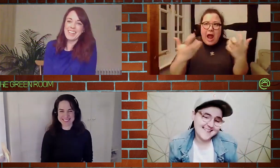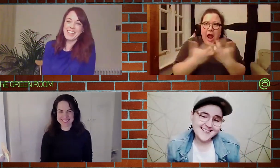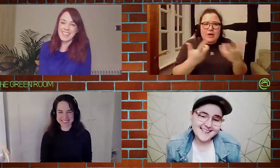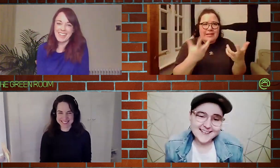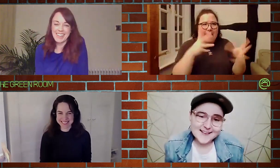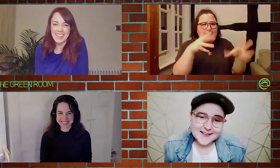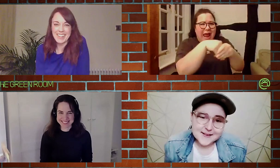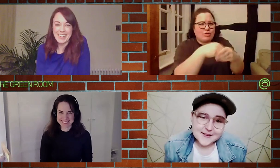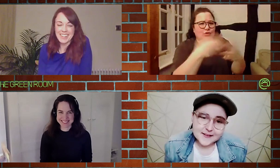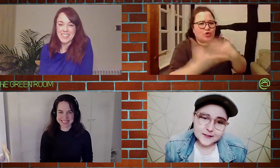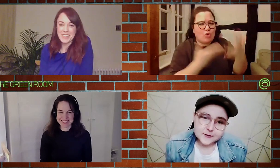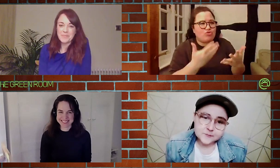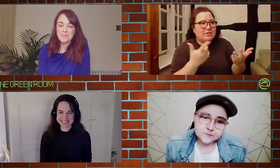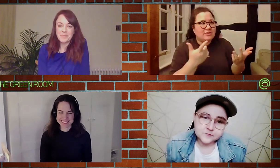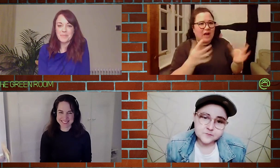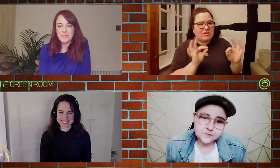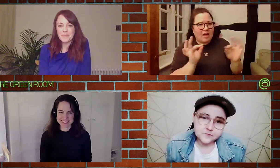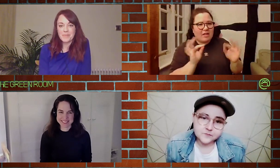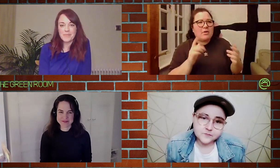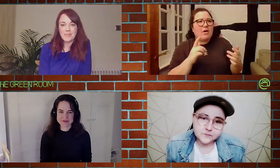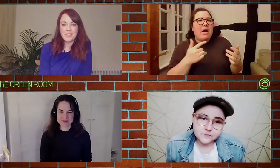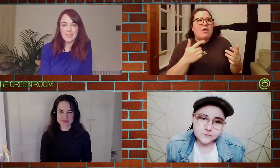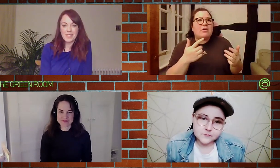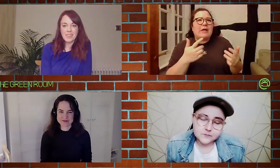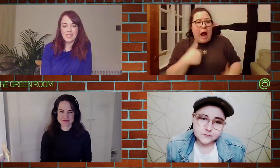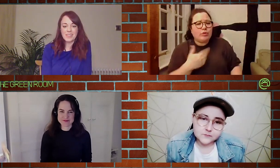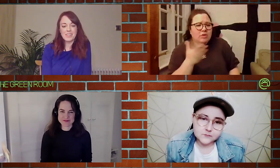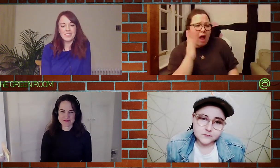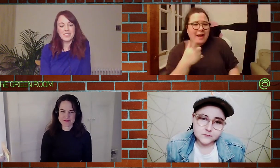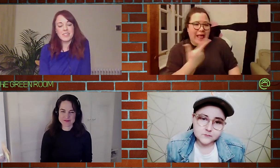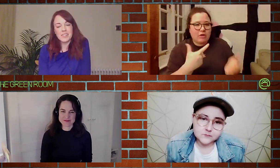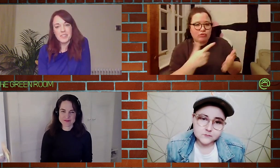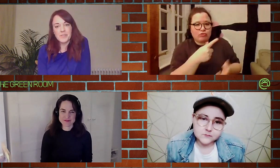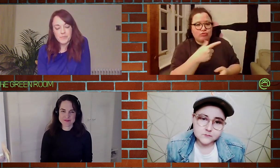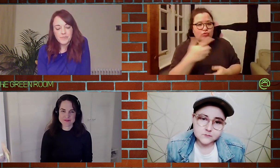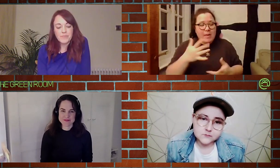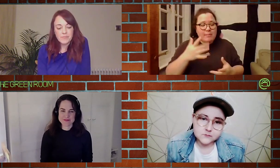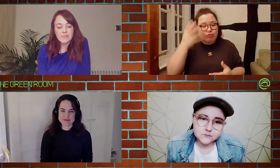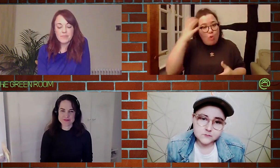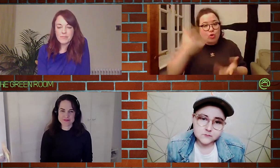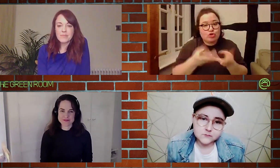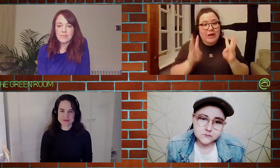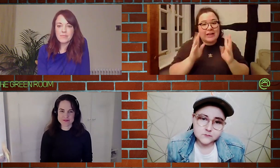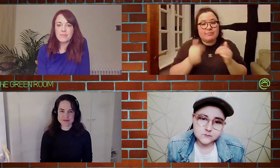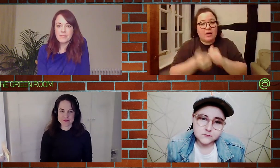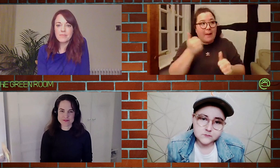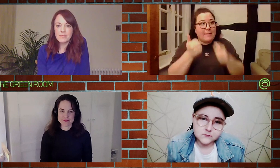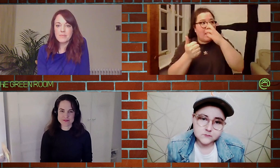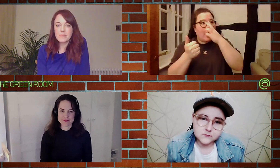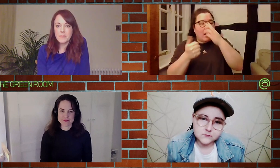So, it's so important when you're telling the stories.